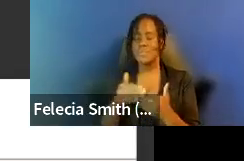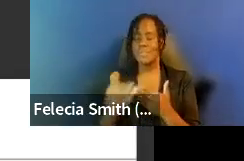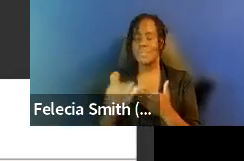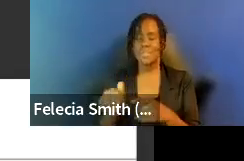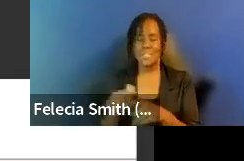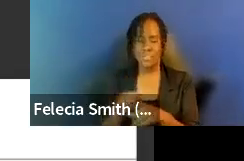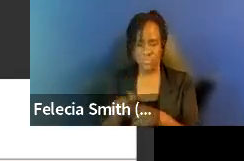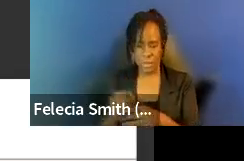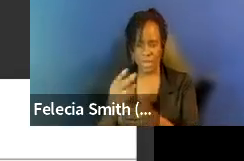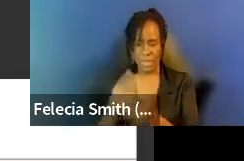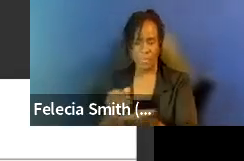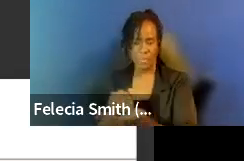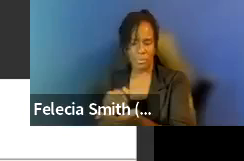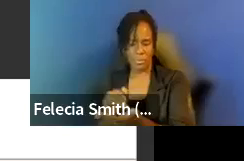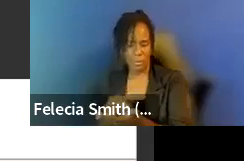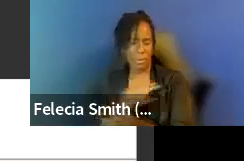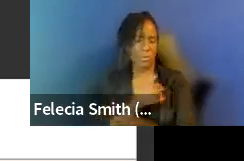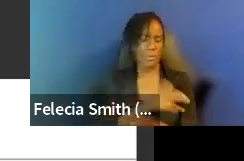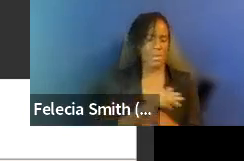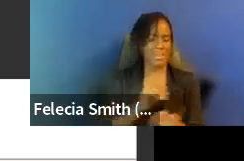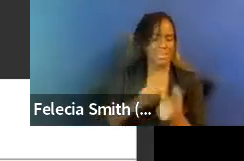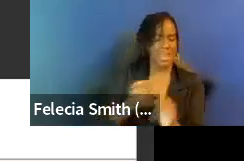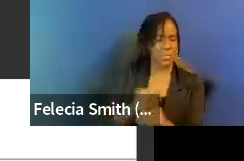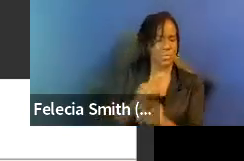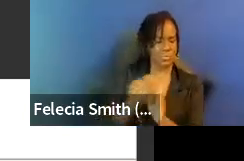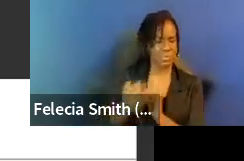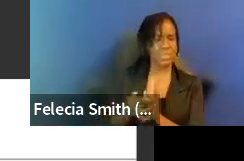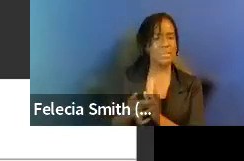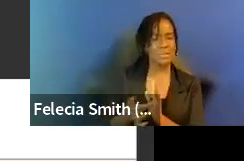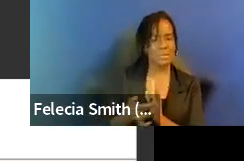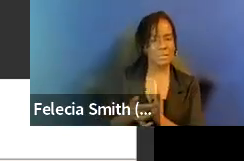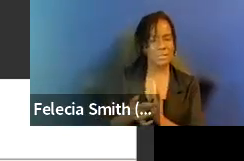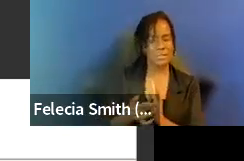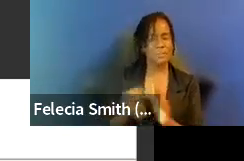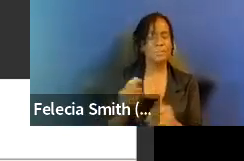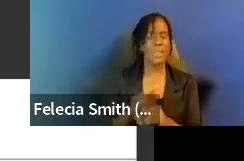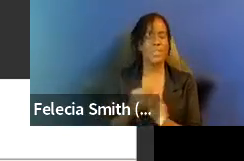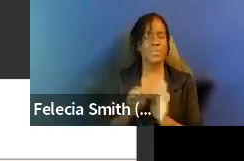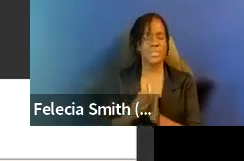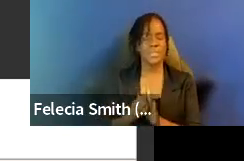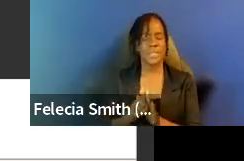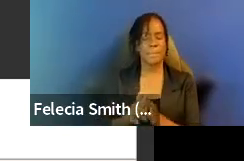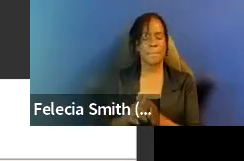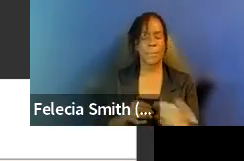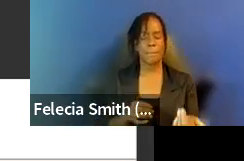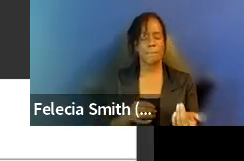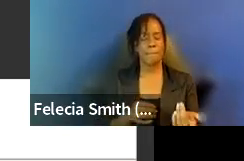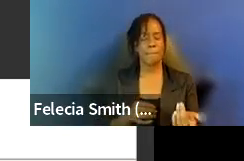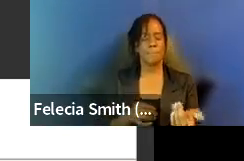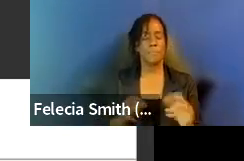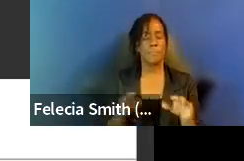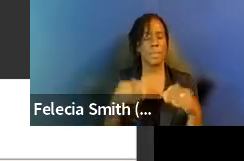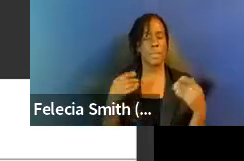that. Another intervention has been that some clinics have provided access to accessible technologies. And the bullet